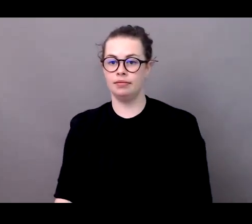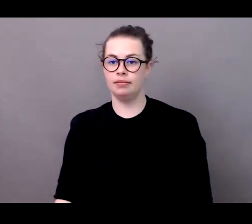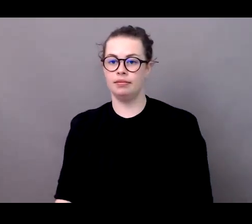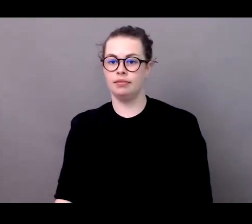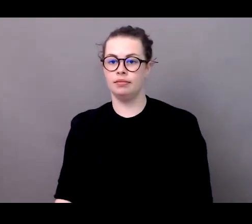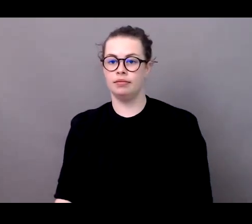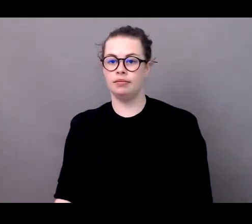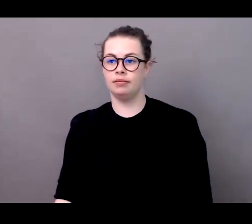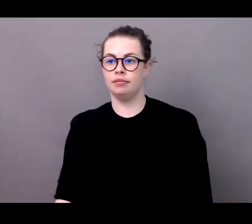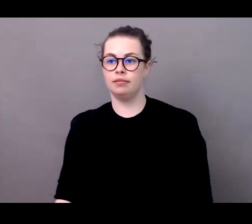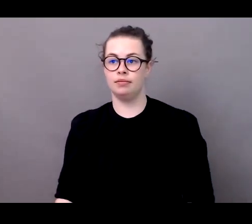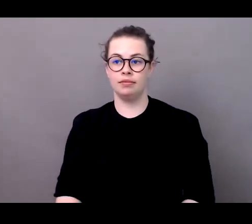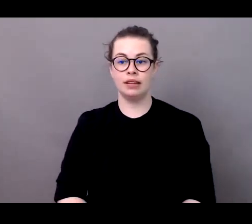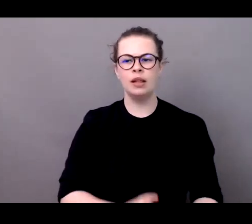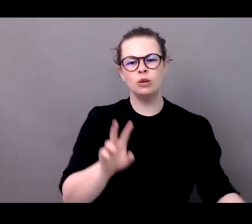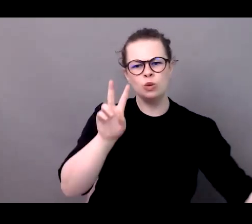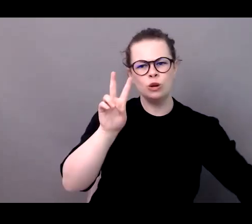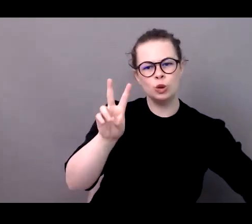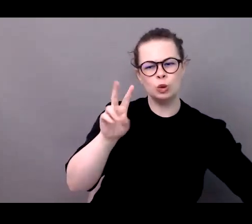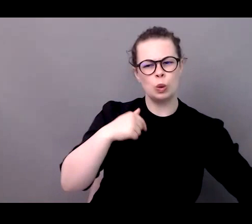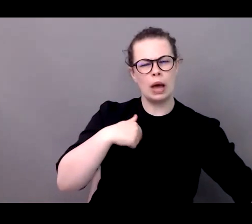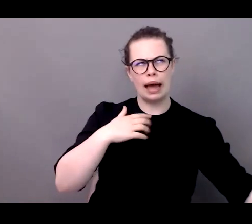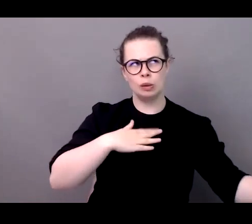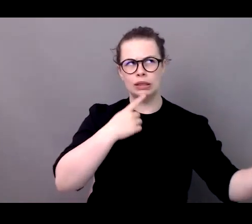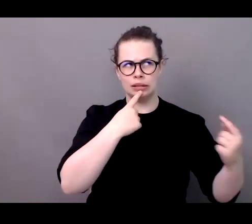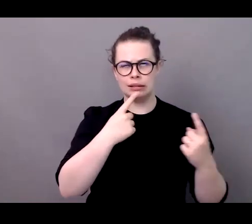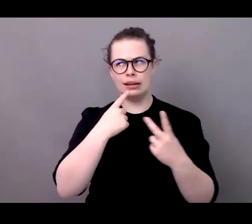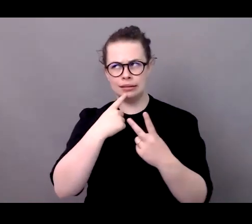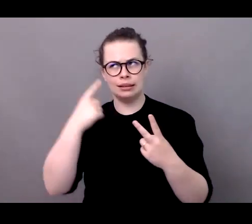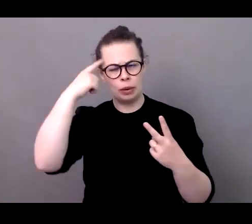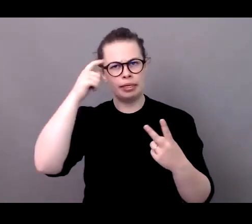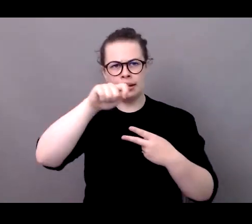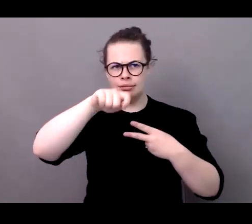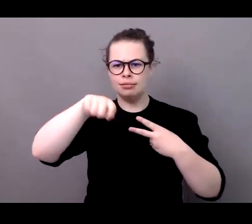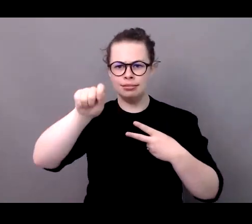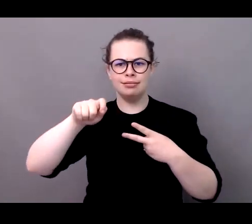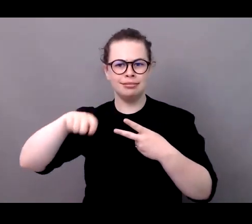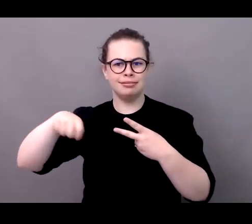housekeeping rules I needed to do before I started to explain the task. Let me explain